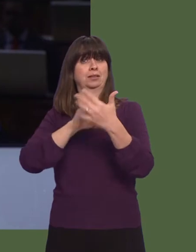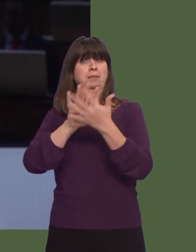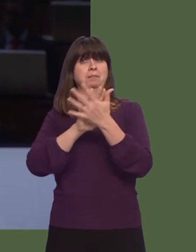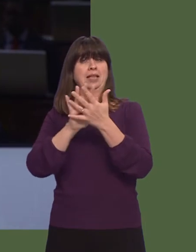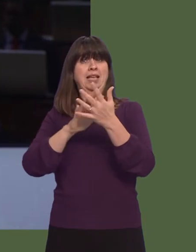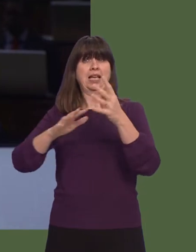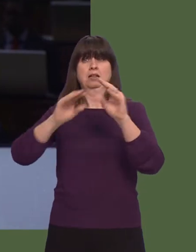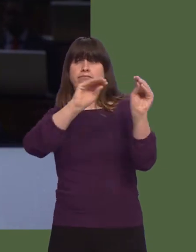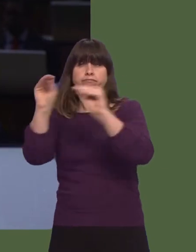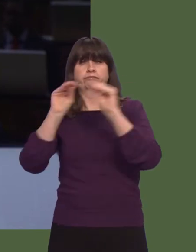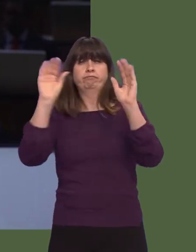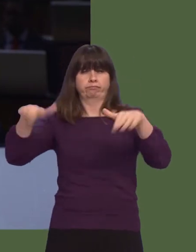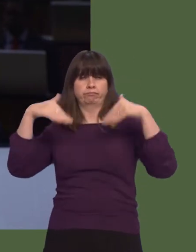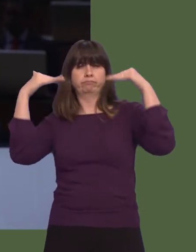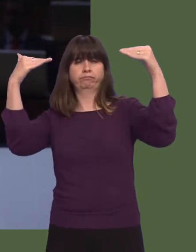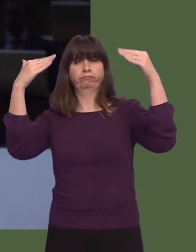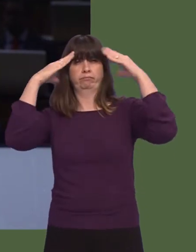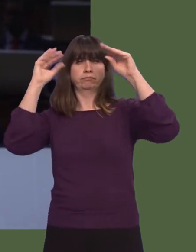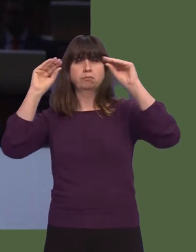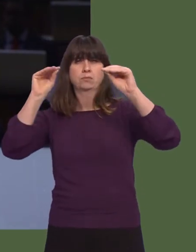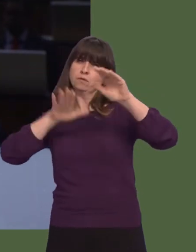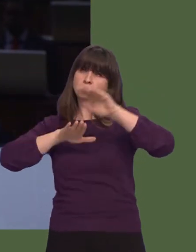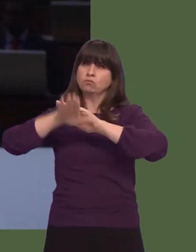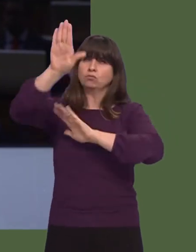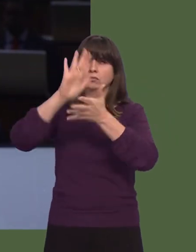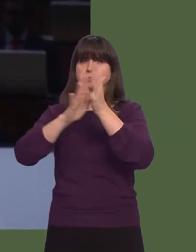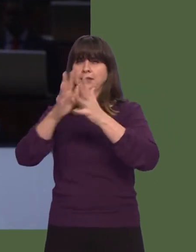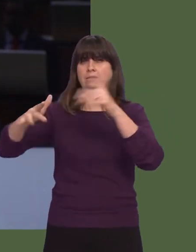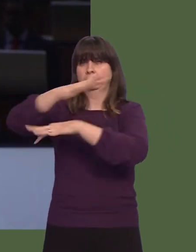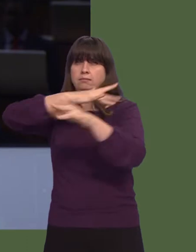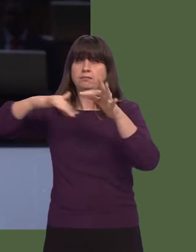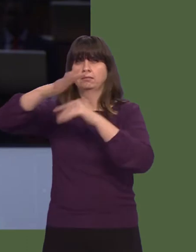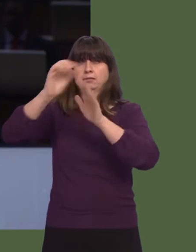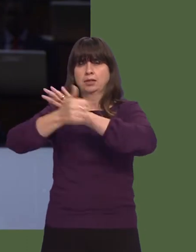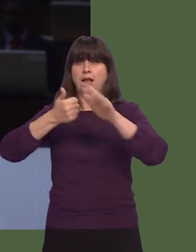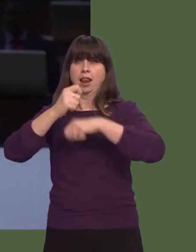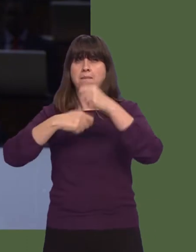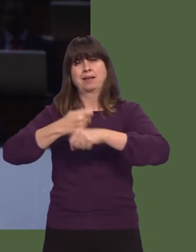mix of skills for the future in order to bring about higher salaries and deliver a more prosperous